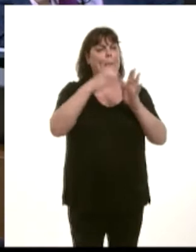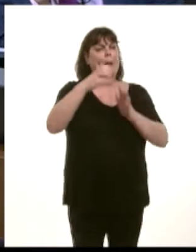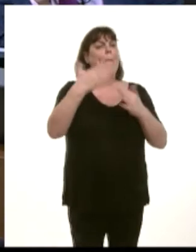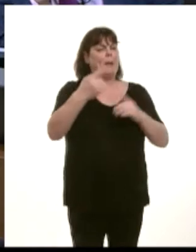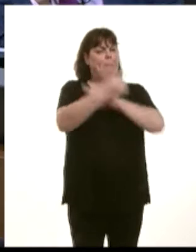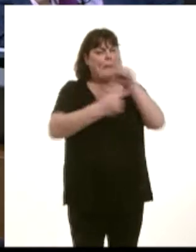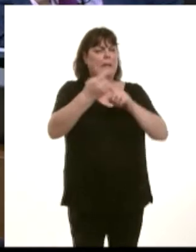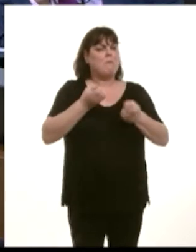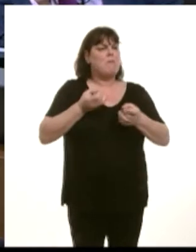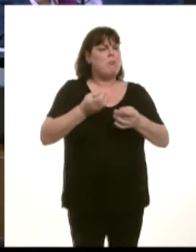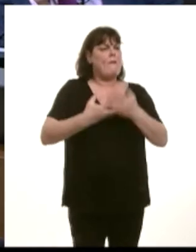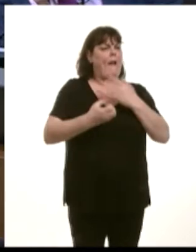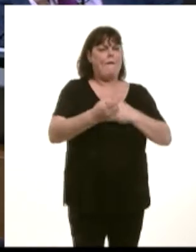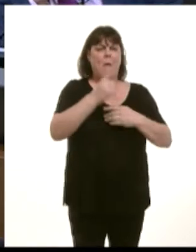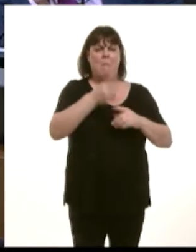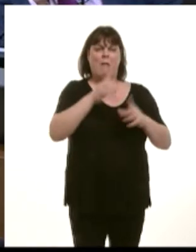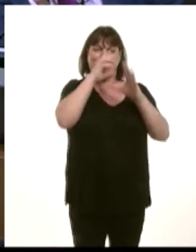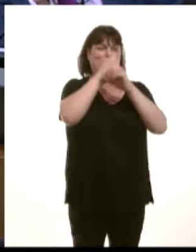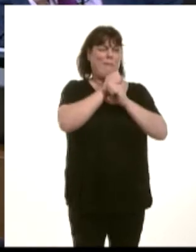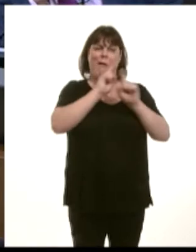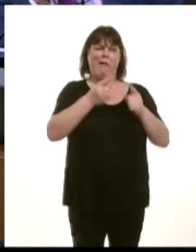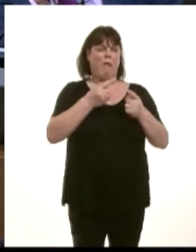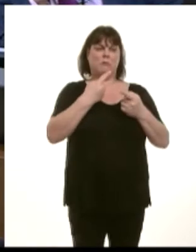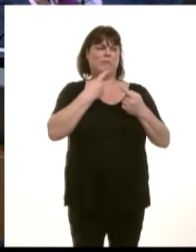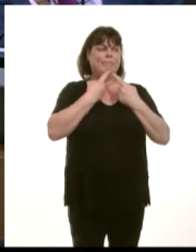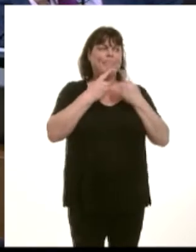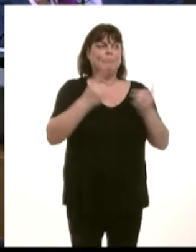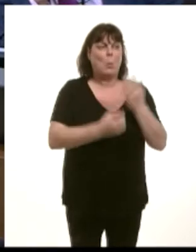It wouldn’t be appropriate to reveal the details of that briefing. It’s a matter for the UK Government, of course.